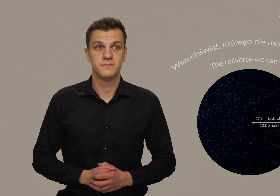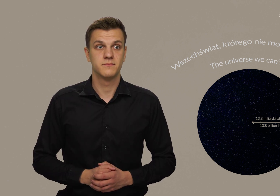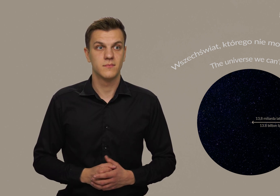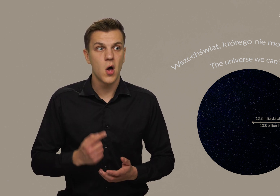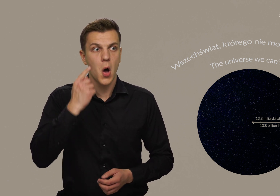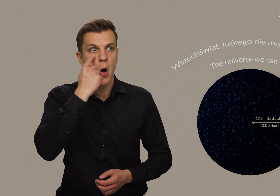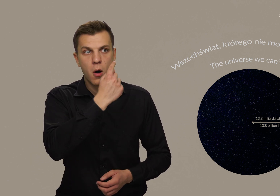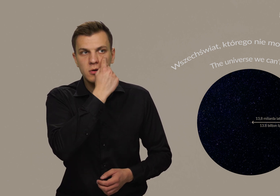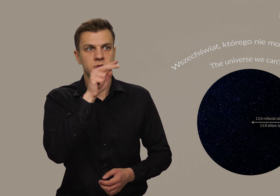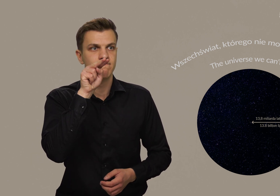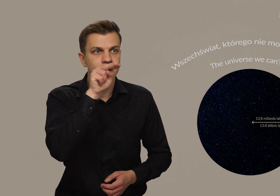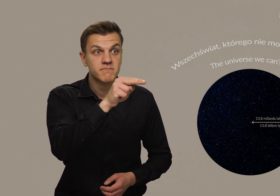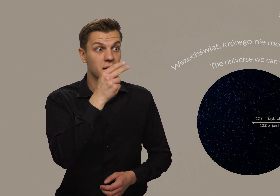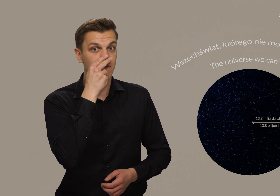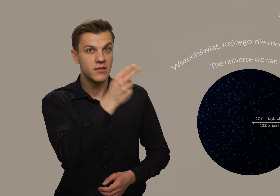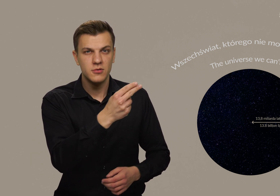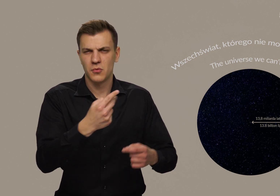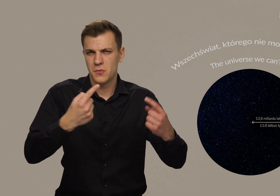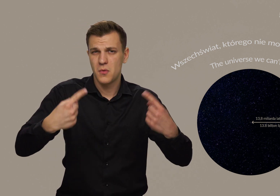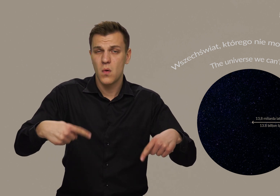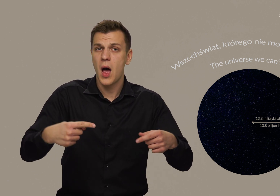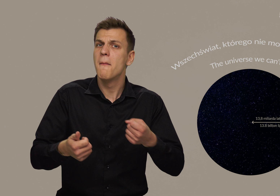And interestingly enough, we can't see them